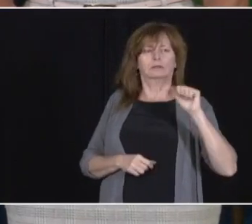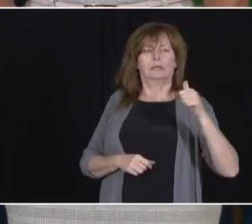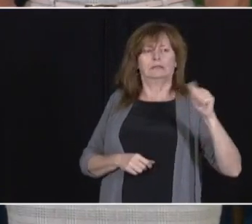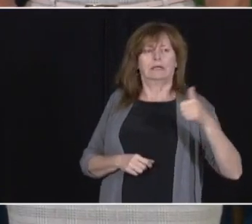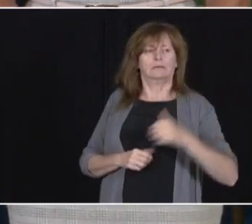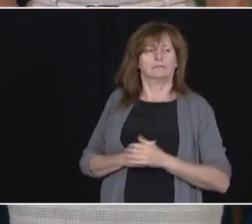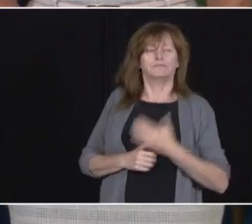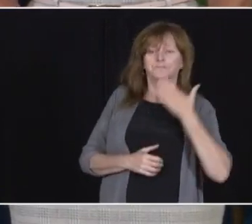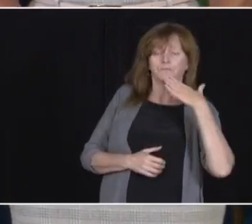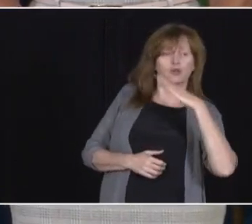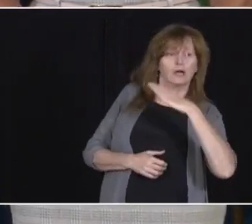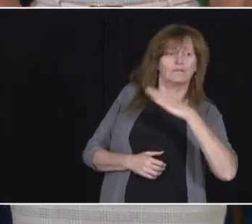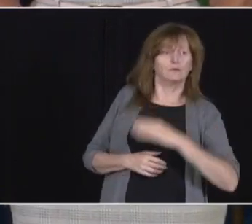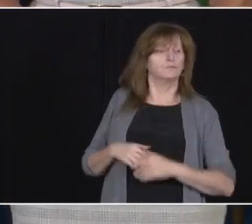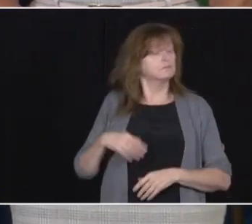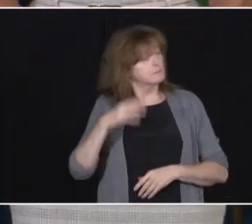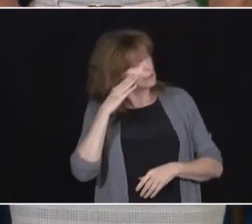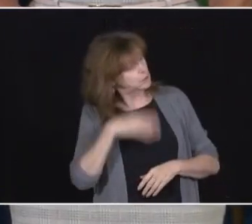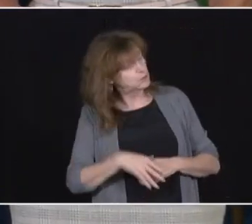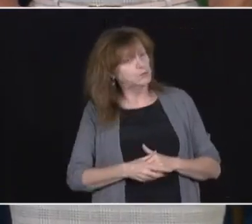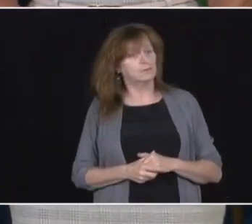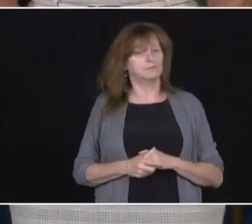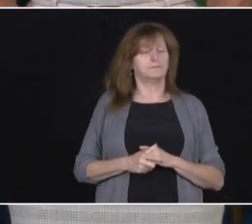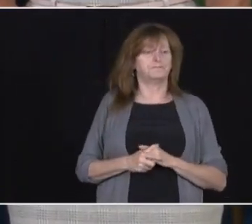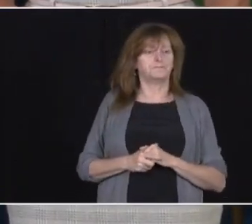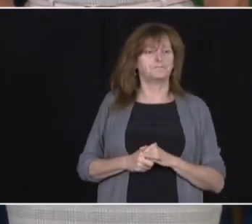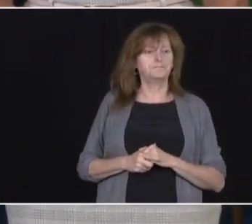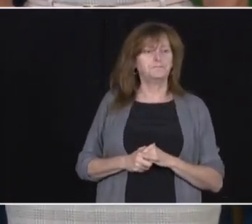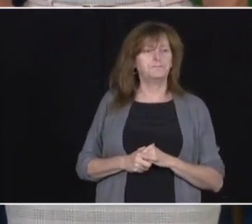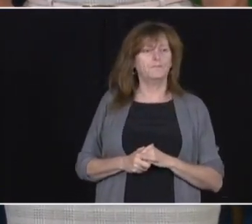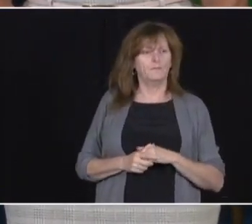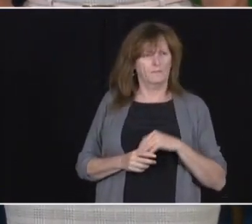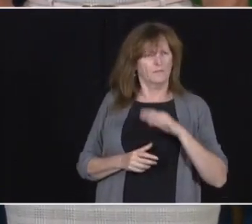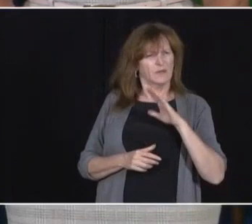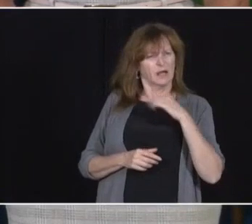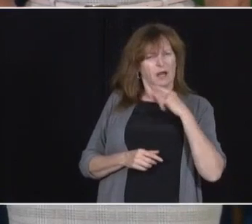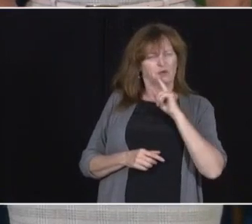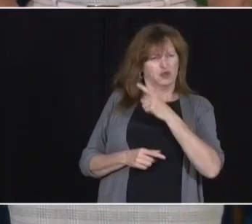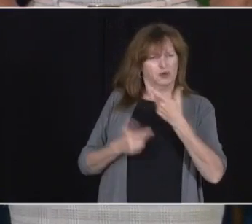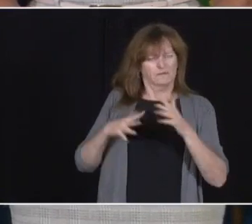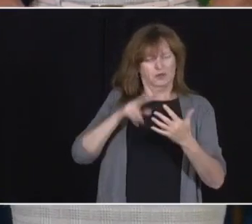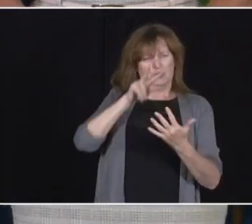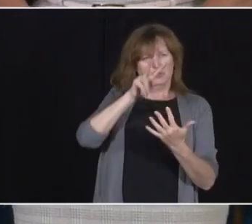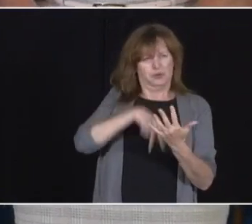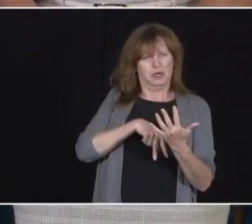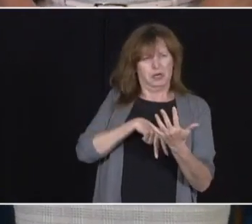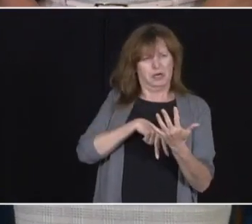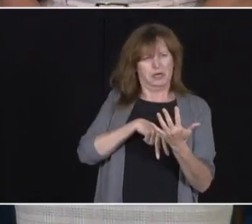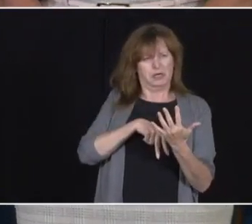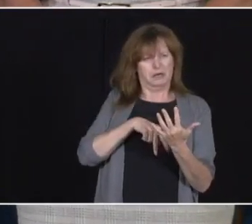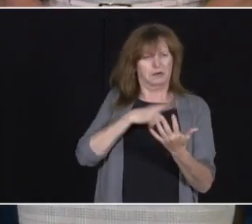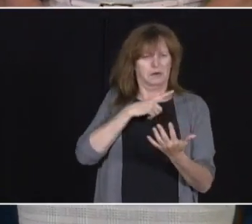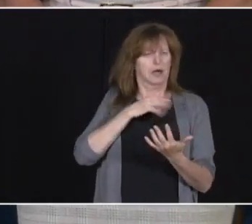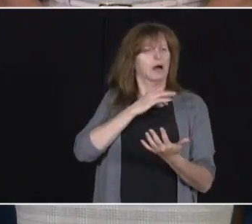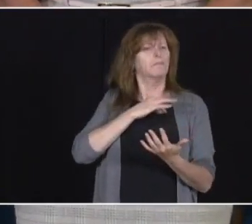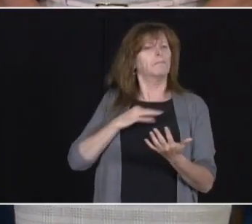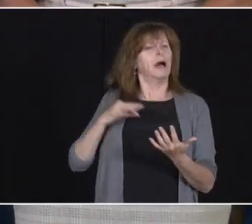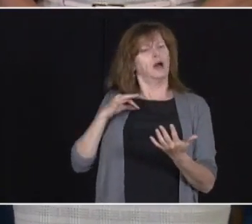Should be coming very shortly and he will be the first to hear about it. Next question. Next question comes from Lukas Myers from